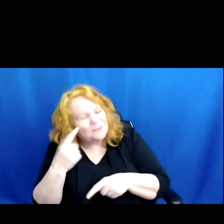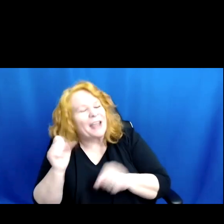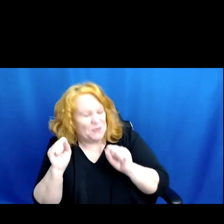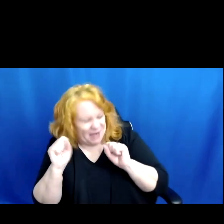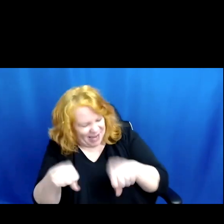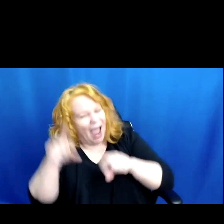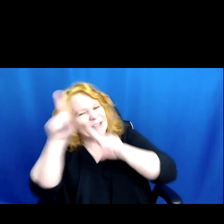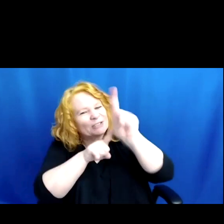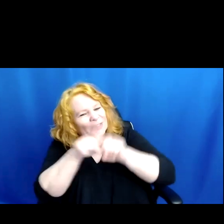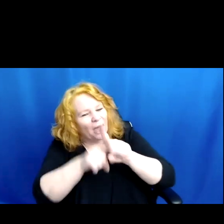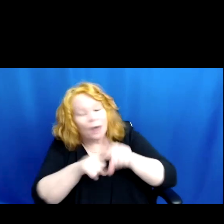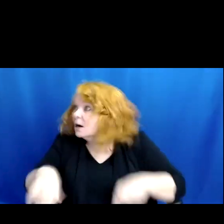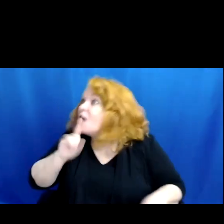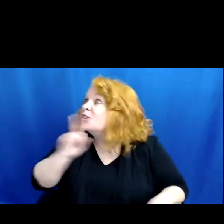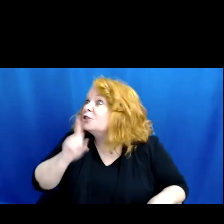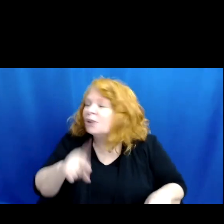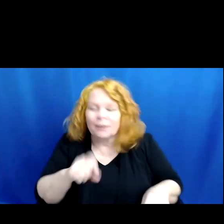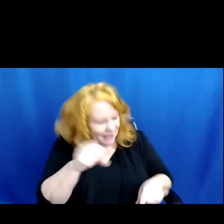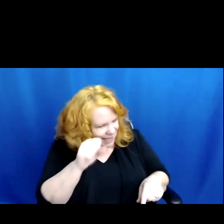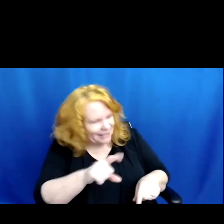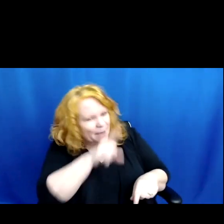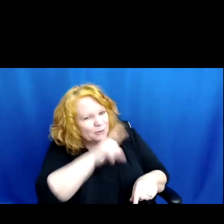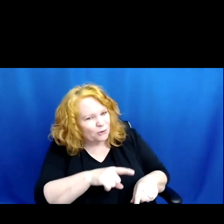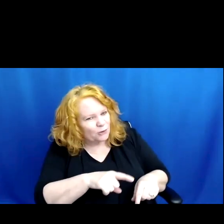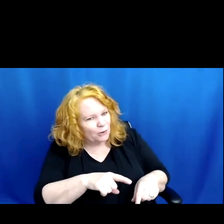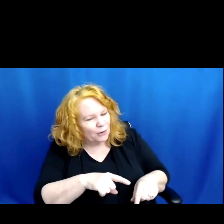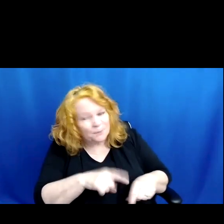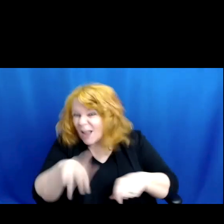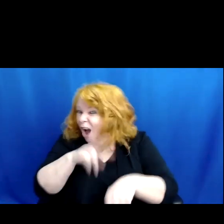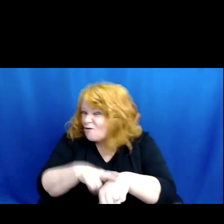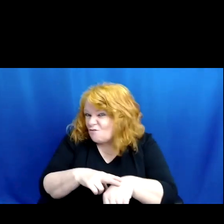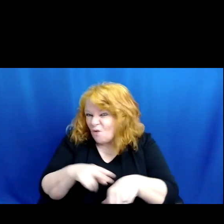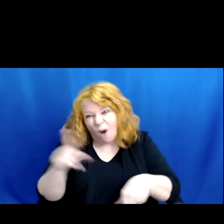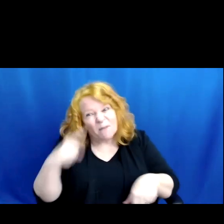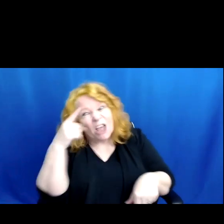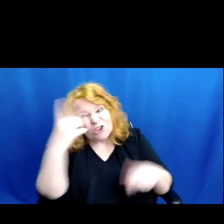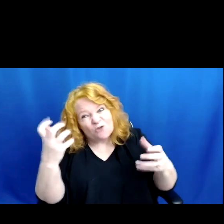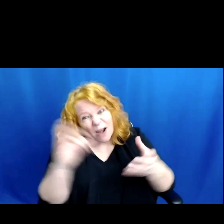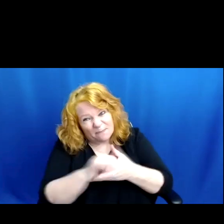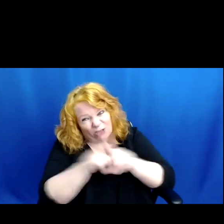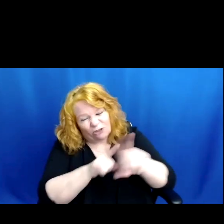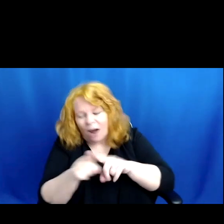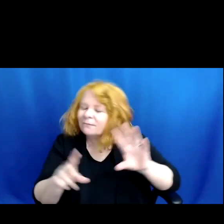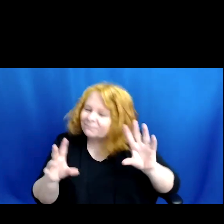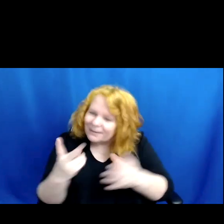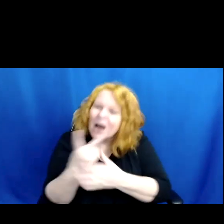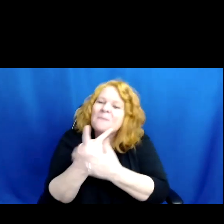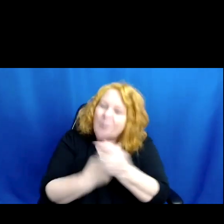Are you sure Gwyn? I am sure. Usually Gwen, you want to be it. No you both can be the super star.